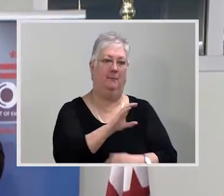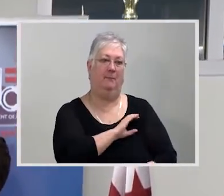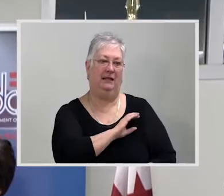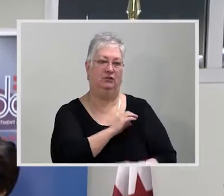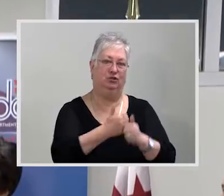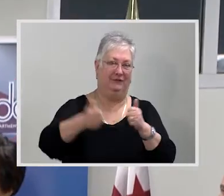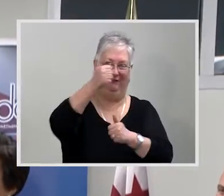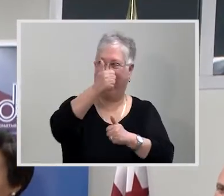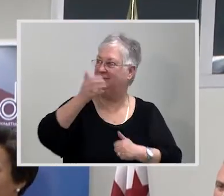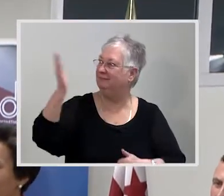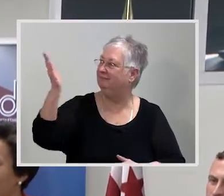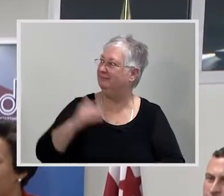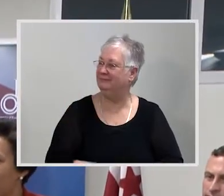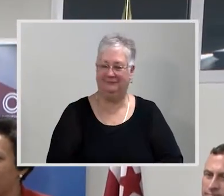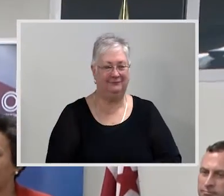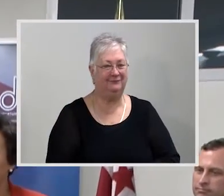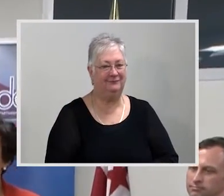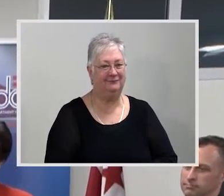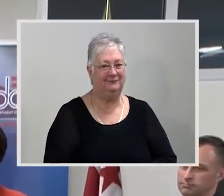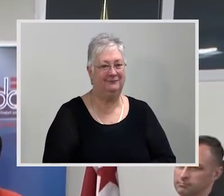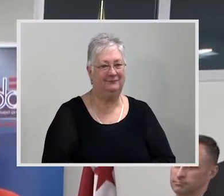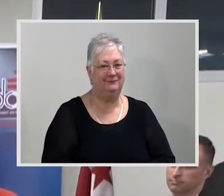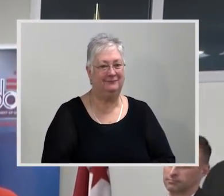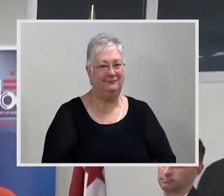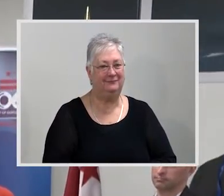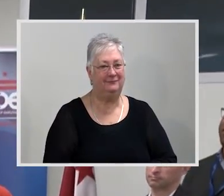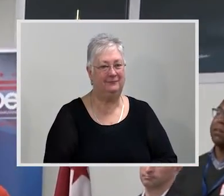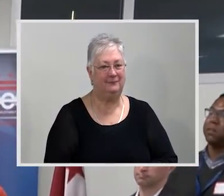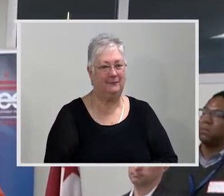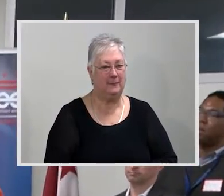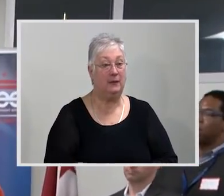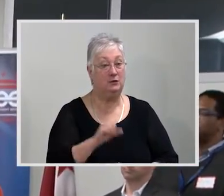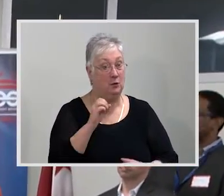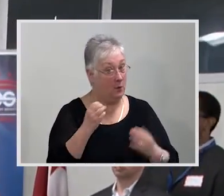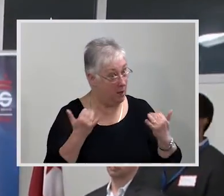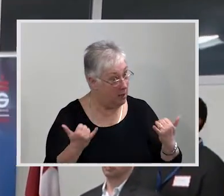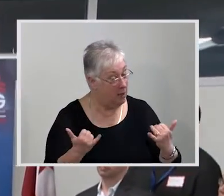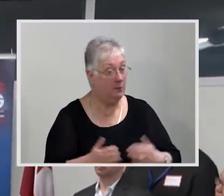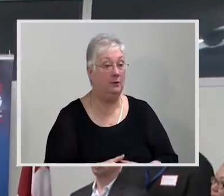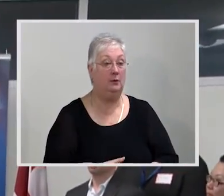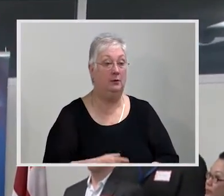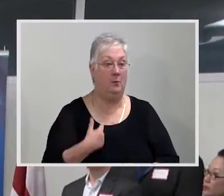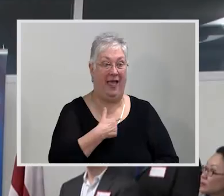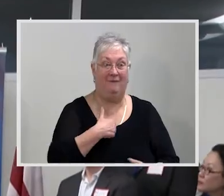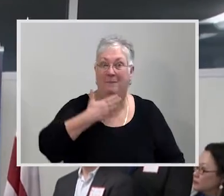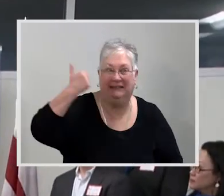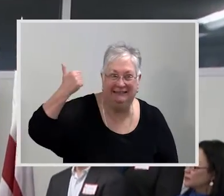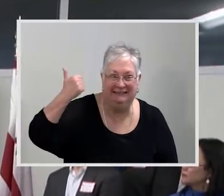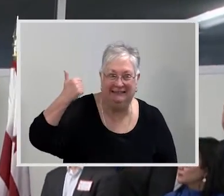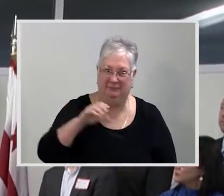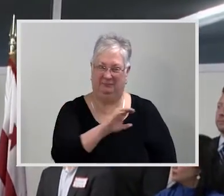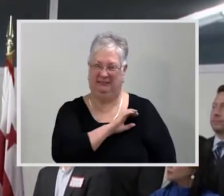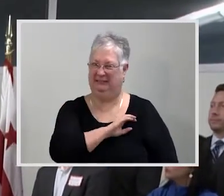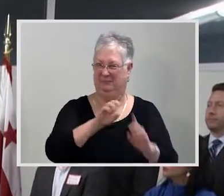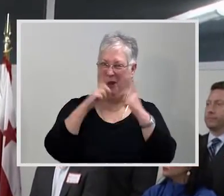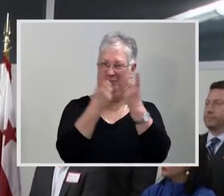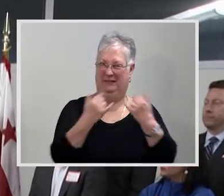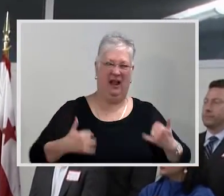AND IN THIS AREA, WE WERE ABLE TO -- YOU KNOW THAT WE HAVE THE BEST POLICE DEPARTMENT ANYWHERE IN THE UNITED STATES OF AMERICA